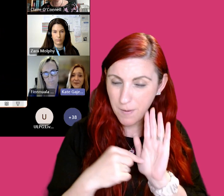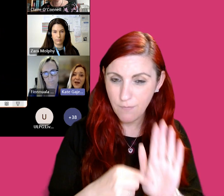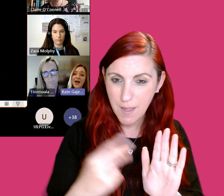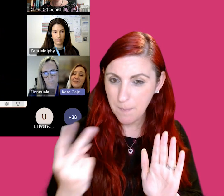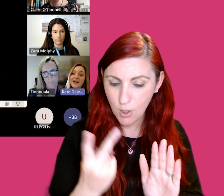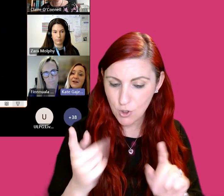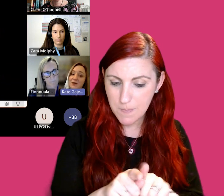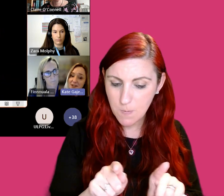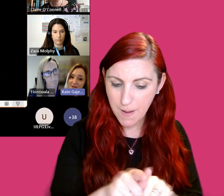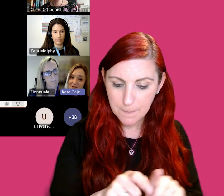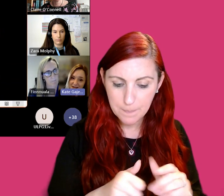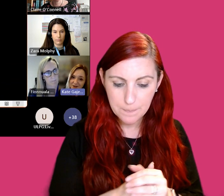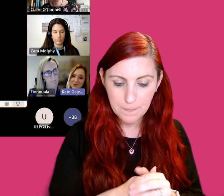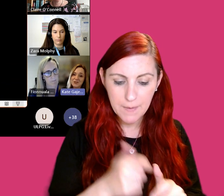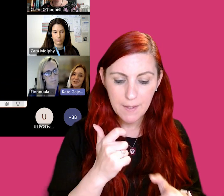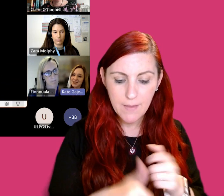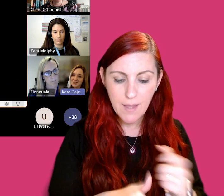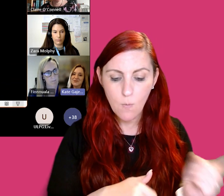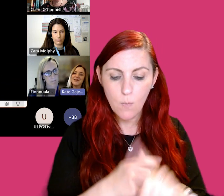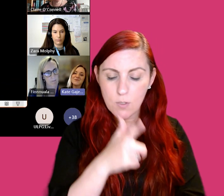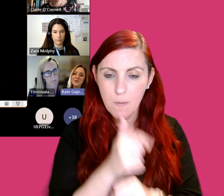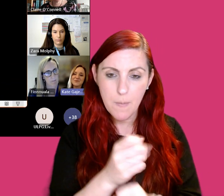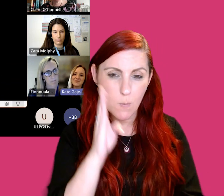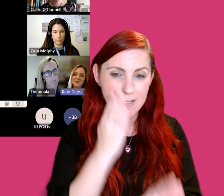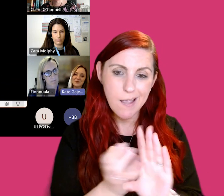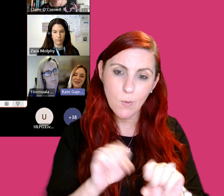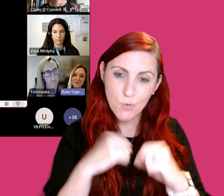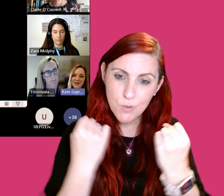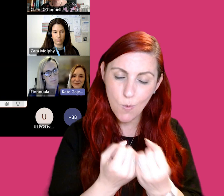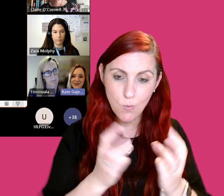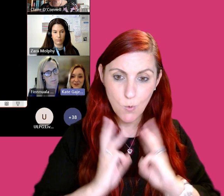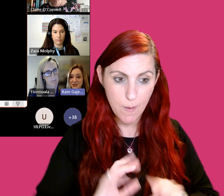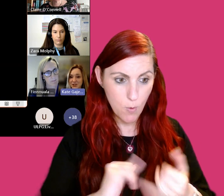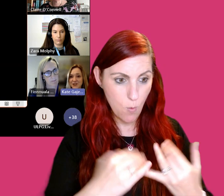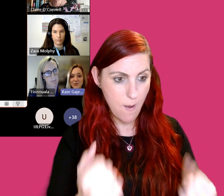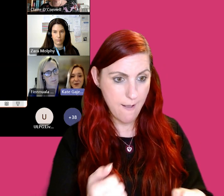well and then when it comes to psychosocial issues in womv with type 1 diabetes when transitioning to